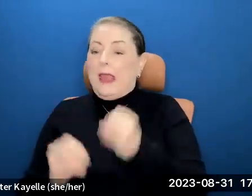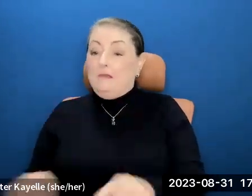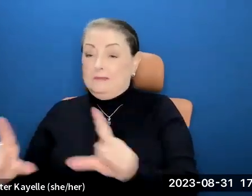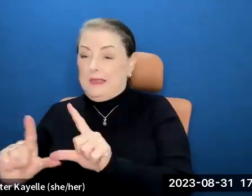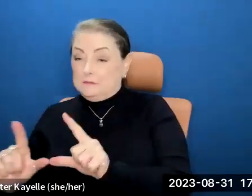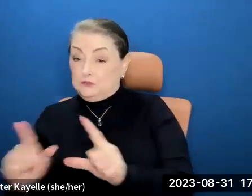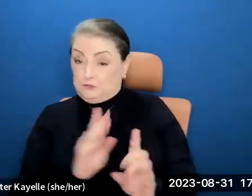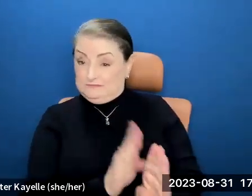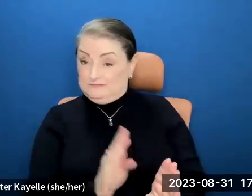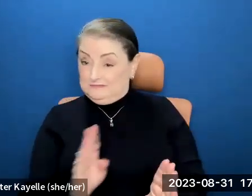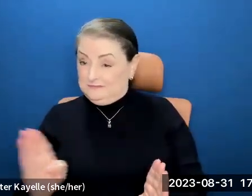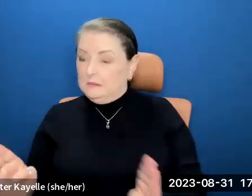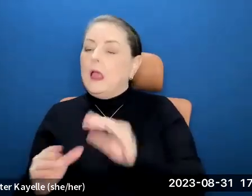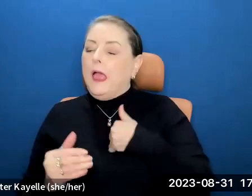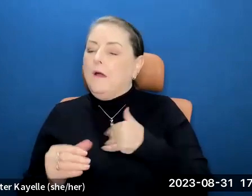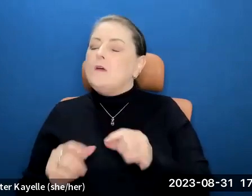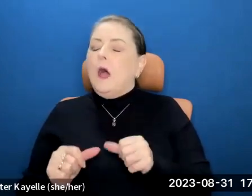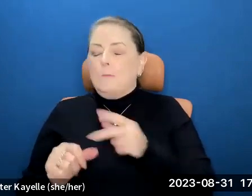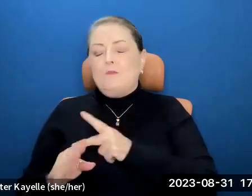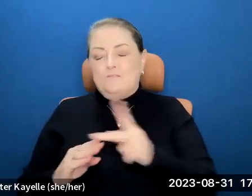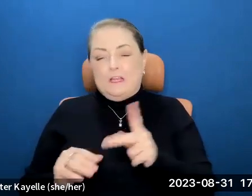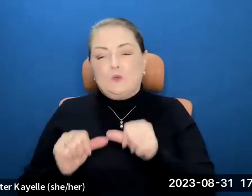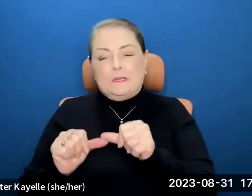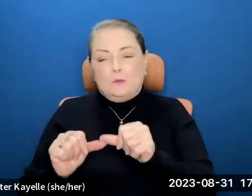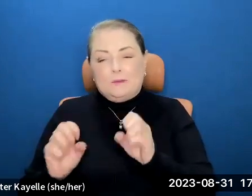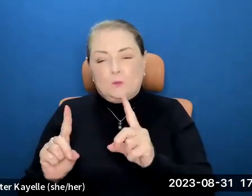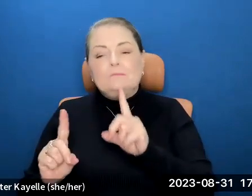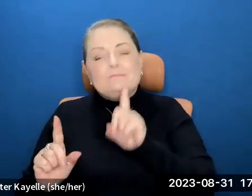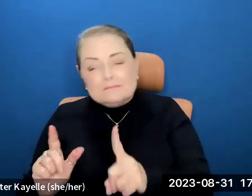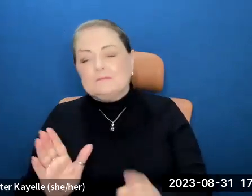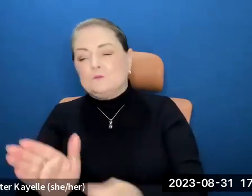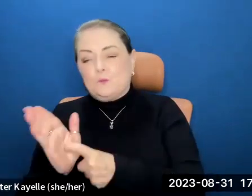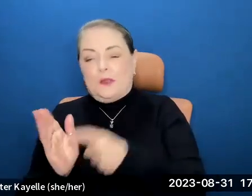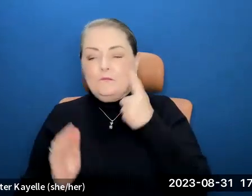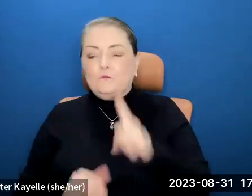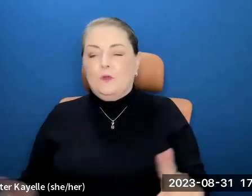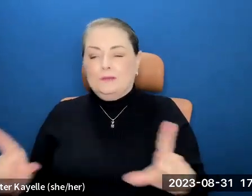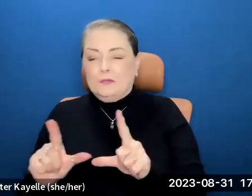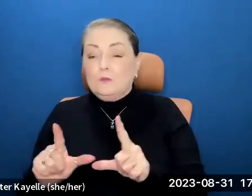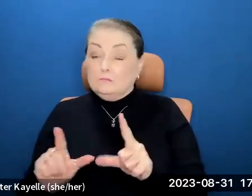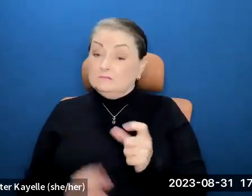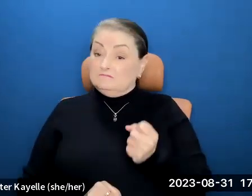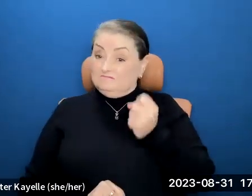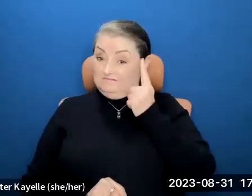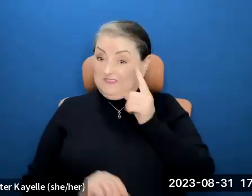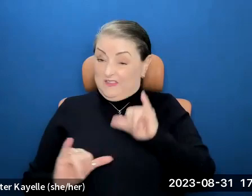do include professional continuing education as a requirement for a licensure that said during the